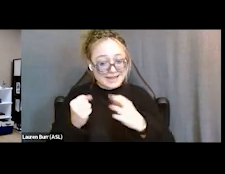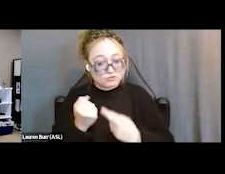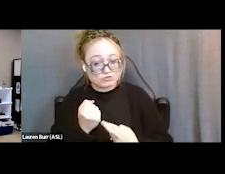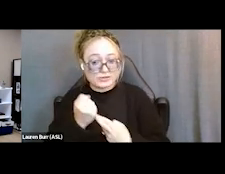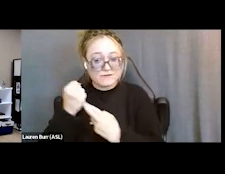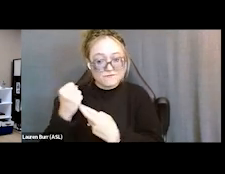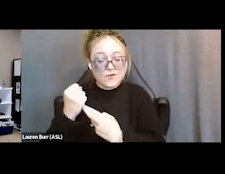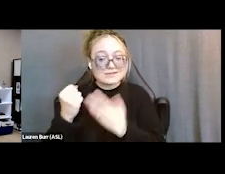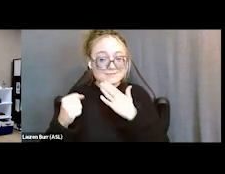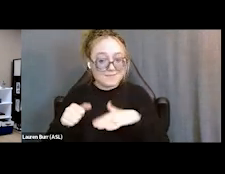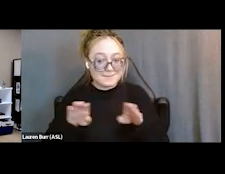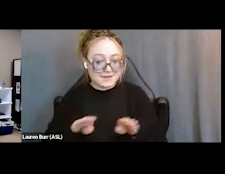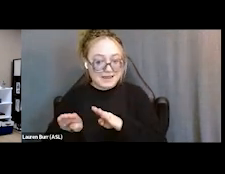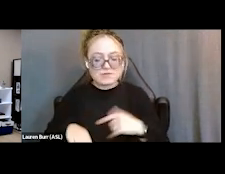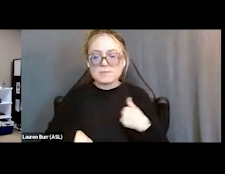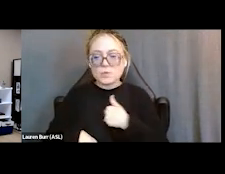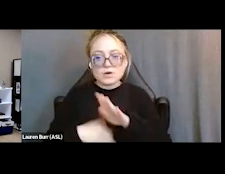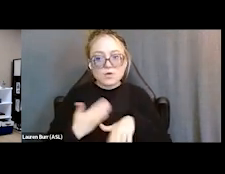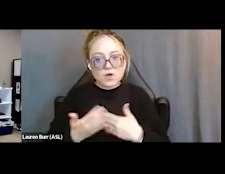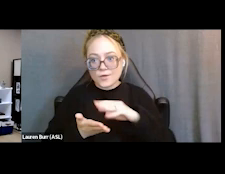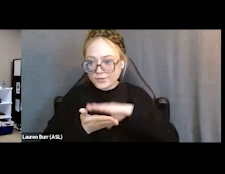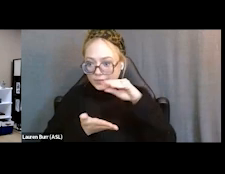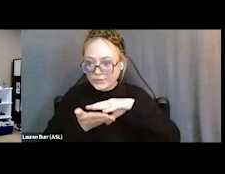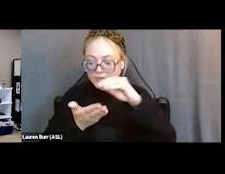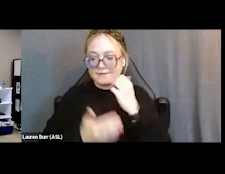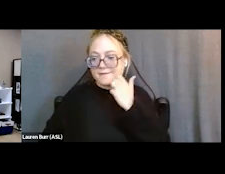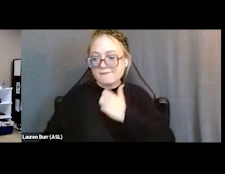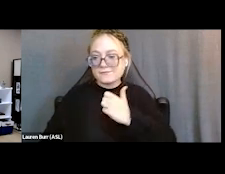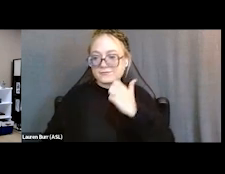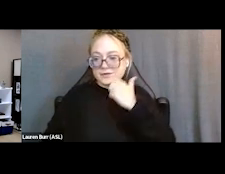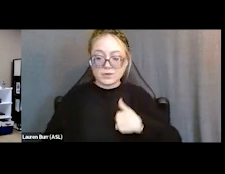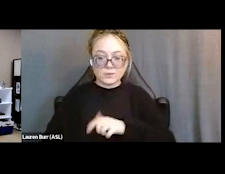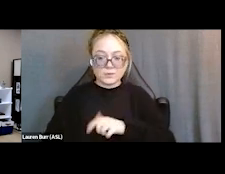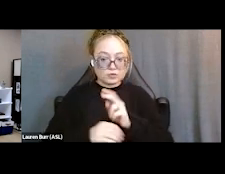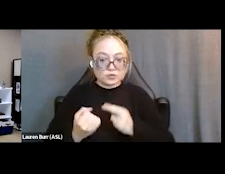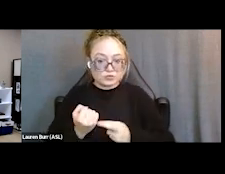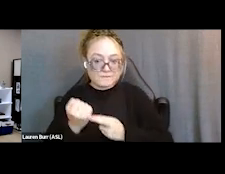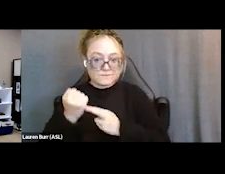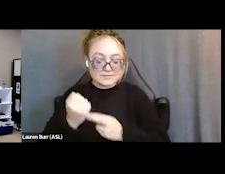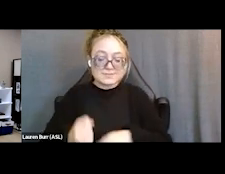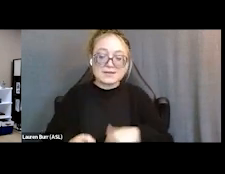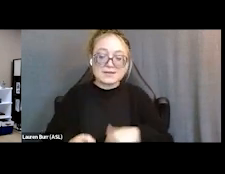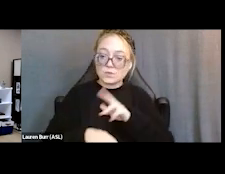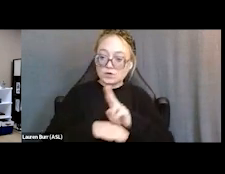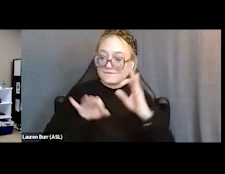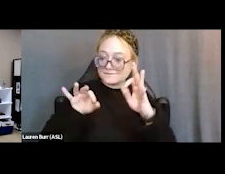We're all learning every day and we use reinforcement and feedback to learn even if we're not aware of it.